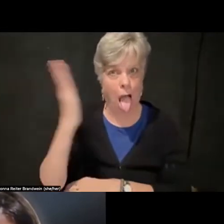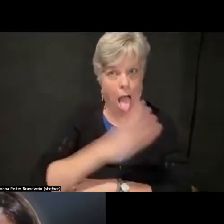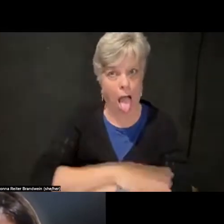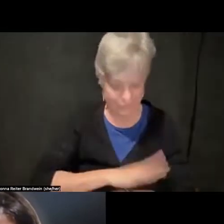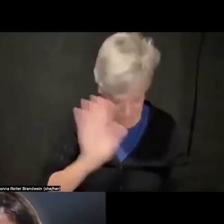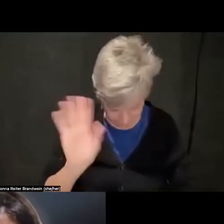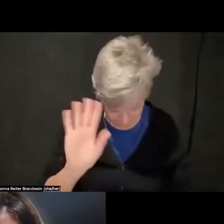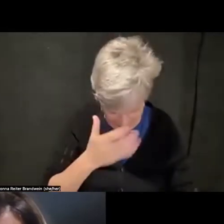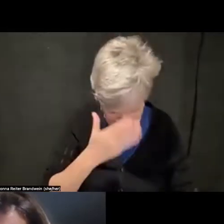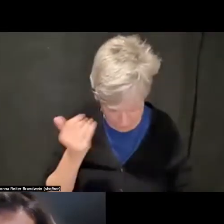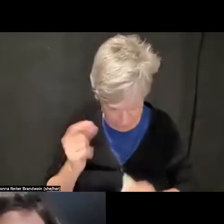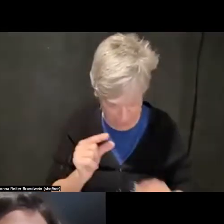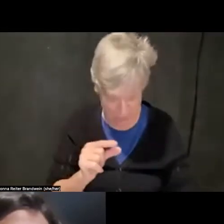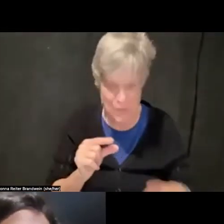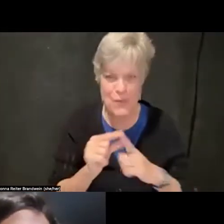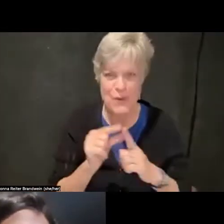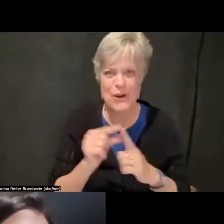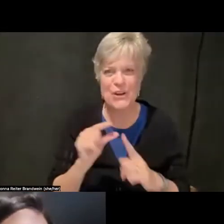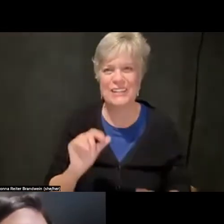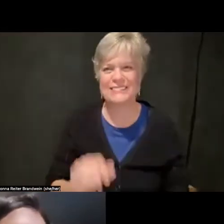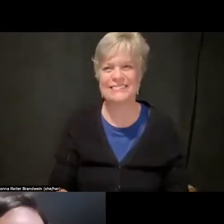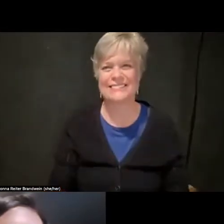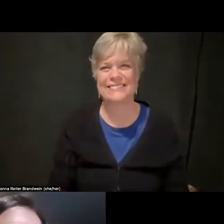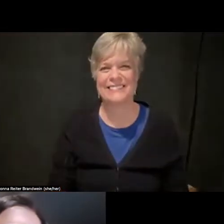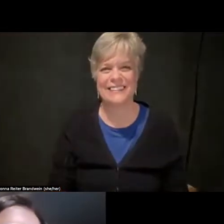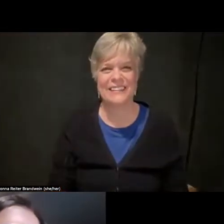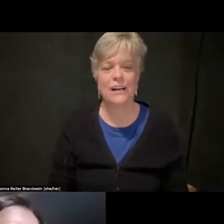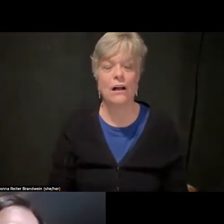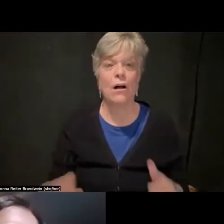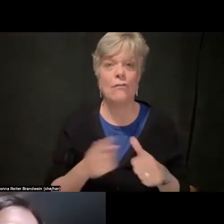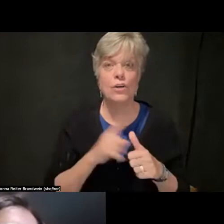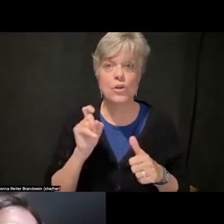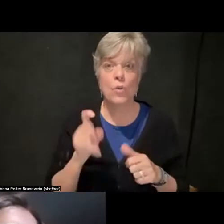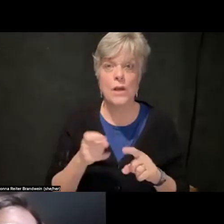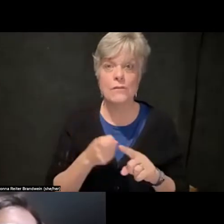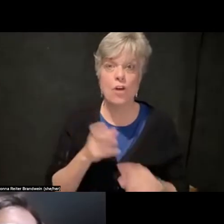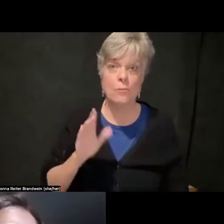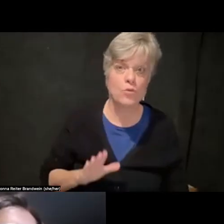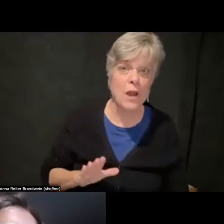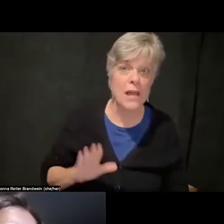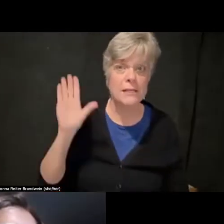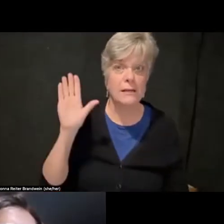Alrighty. The first question that we have from raised hands is from Rachel Stuart.